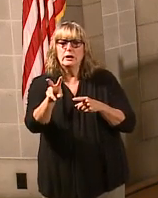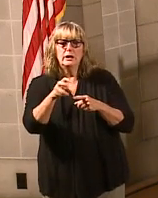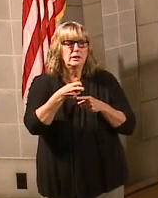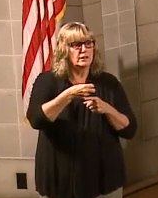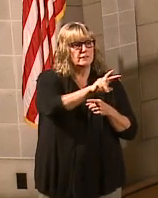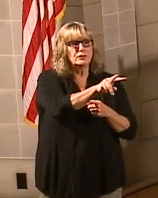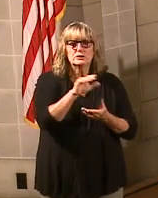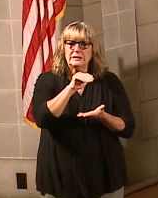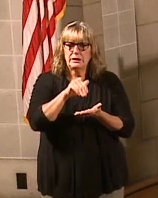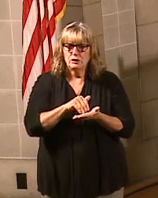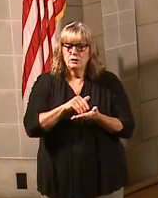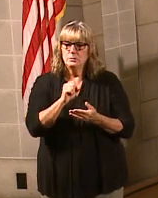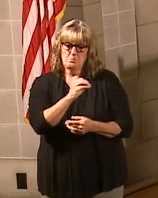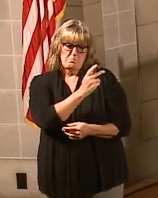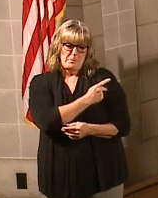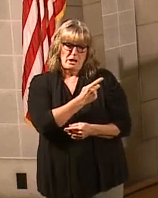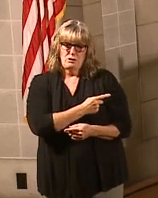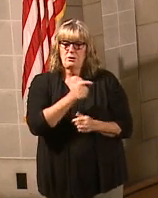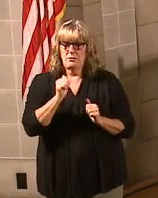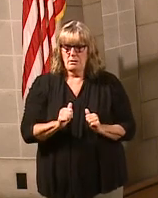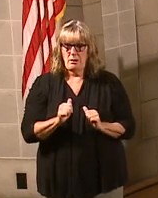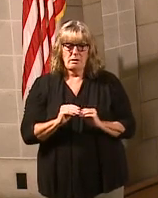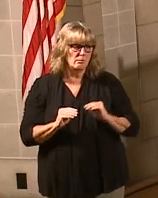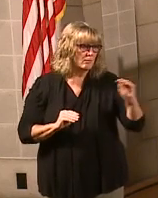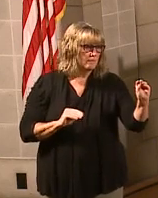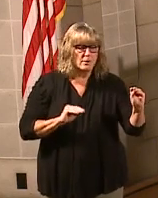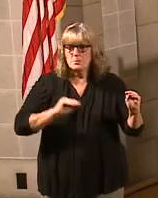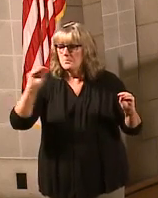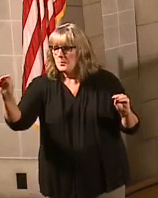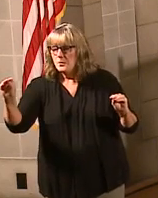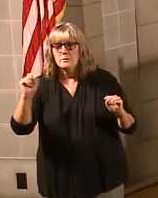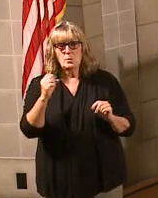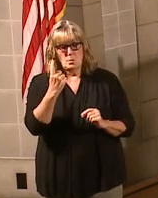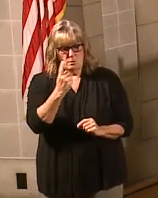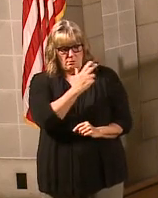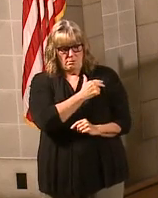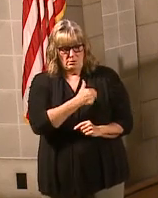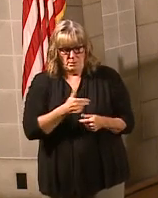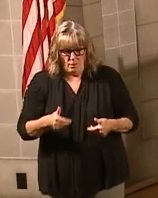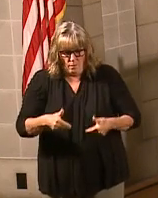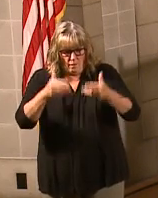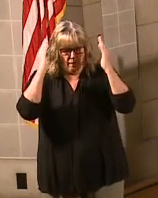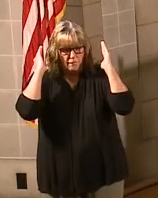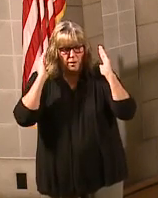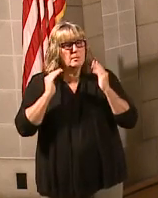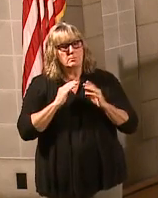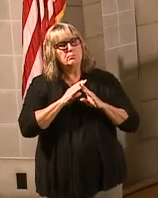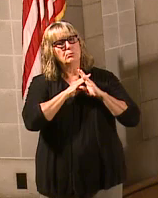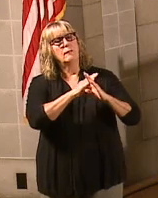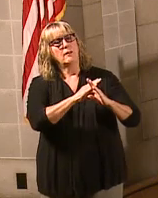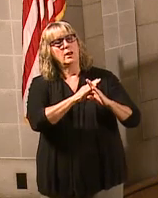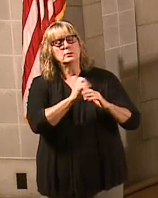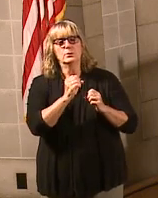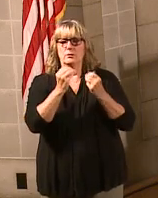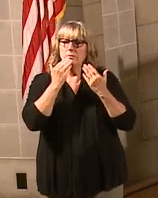YEAR IS THAT WE SET UP A TRANSFER CENTER TO BE ABLE TO